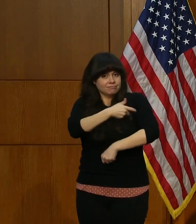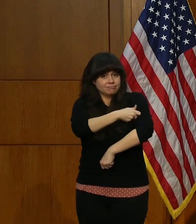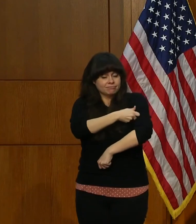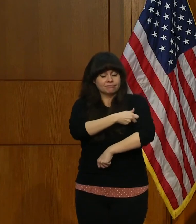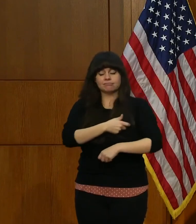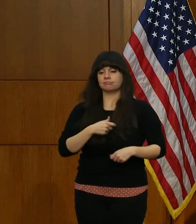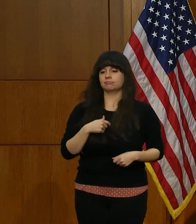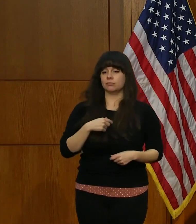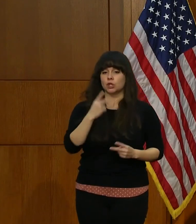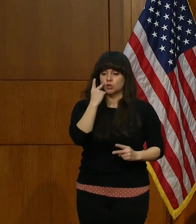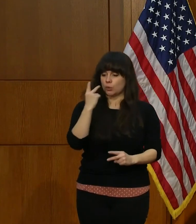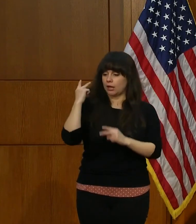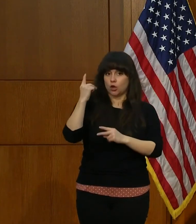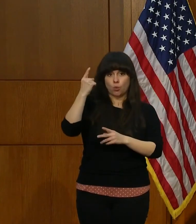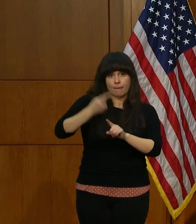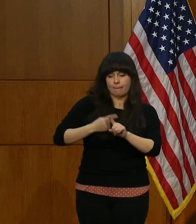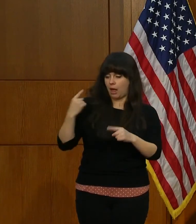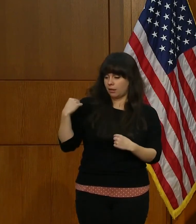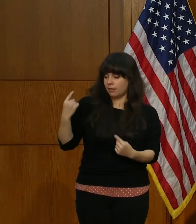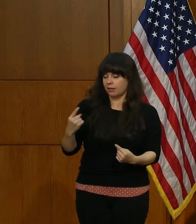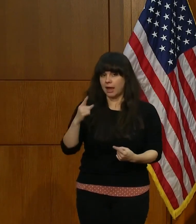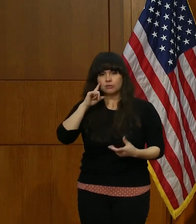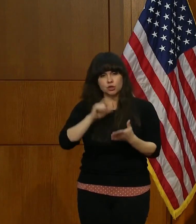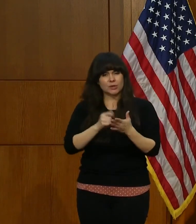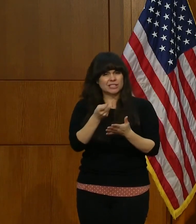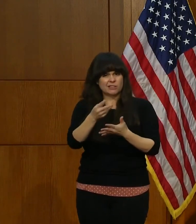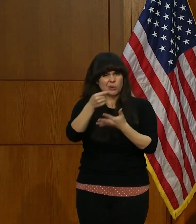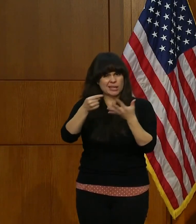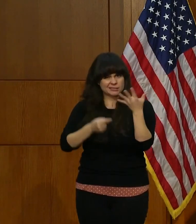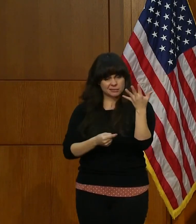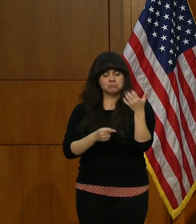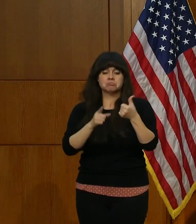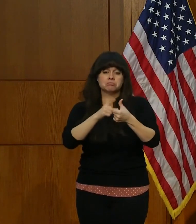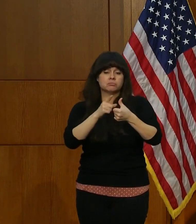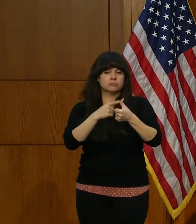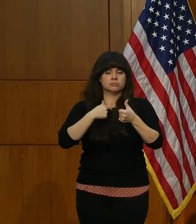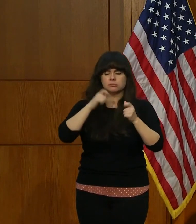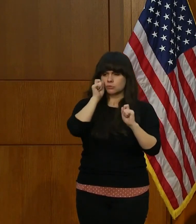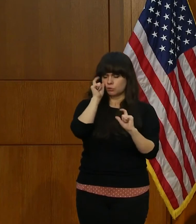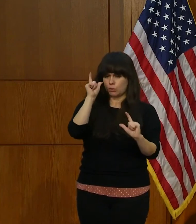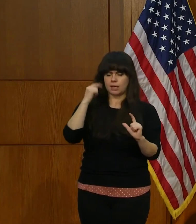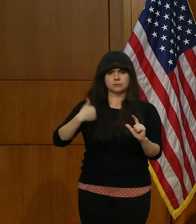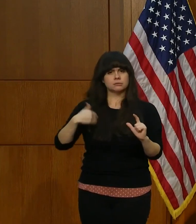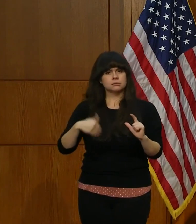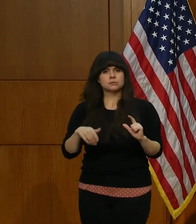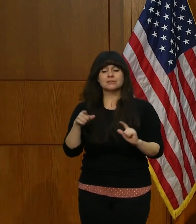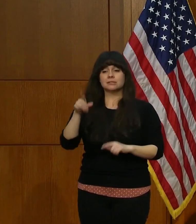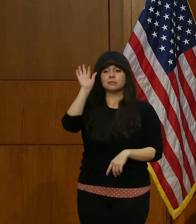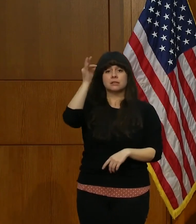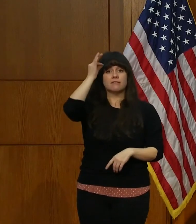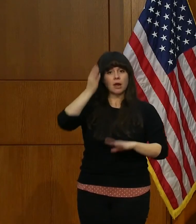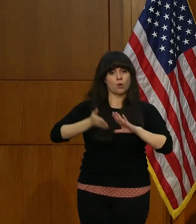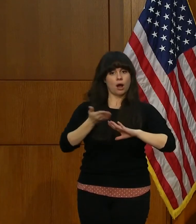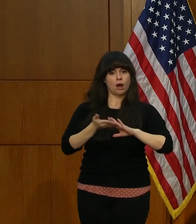WHO ARE NOW ELIGIBLE TO RECEIVE VACCINATIONS. AS I LOOK BACK AT THE LAST MONTH, A FEW